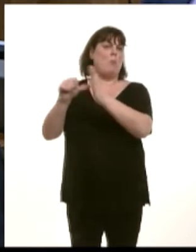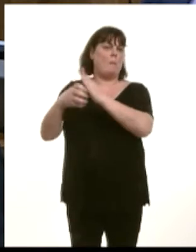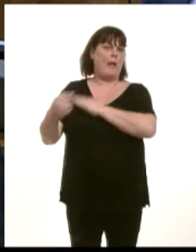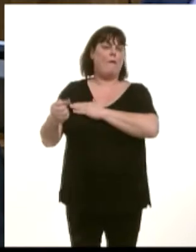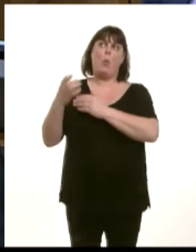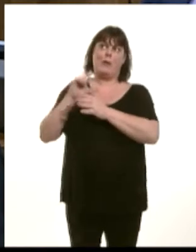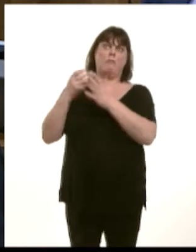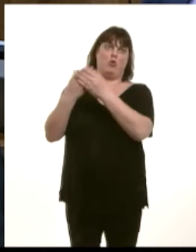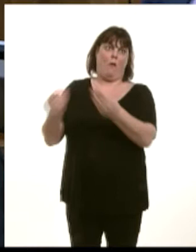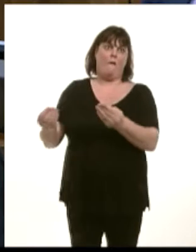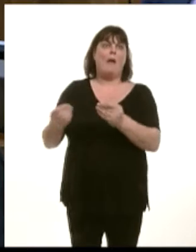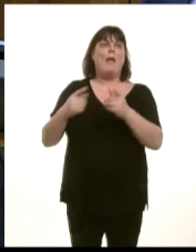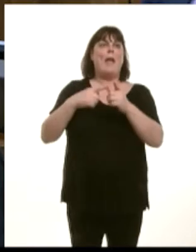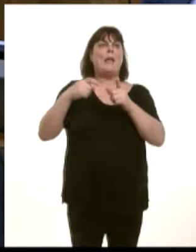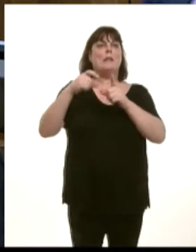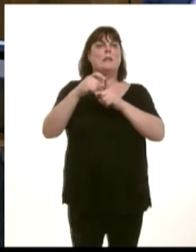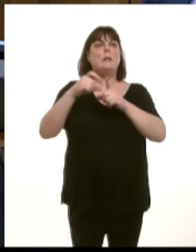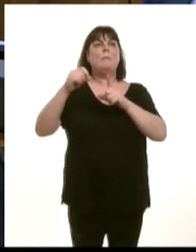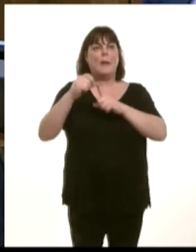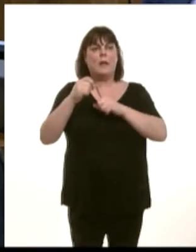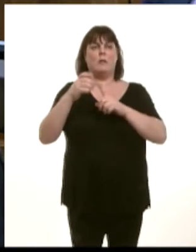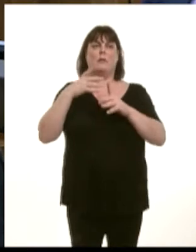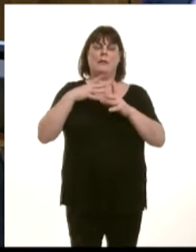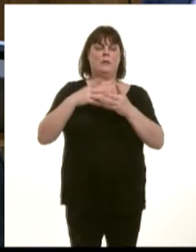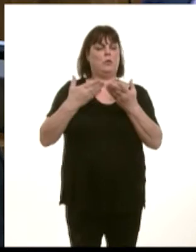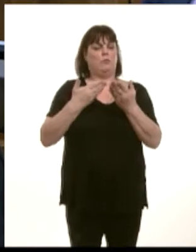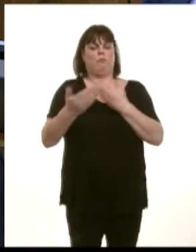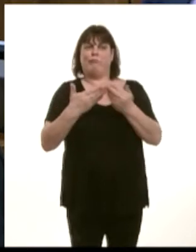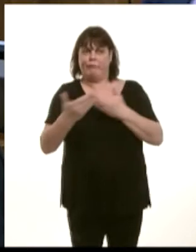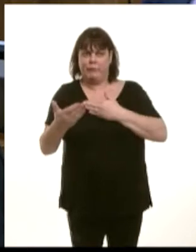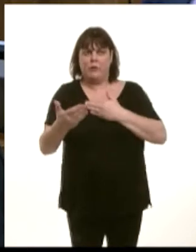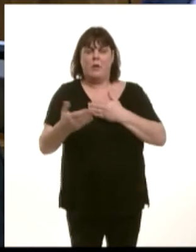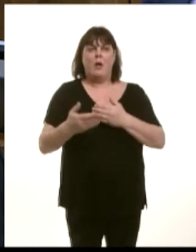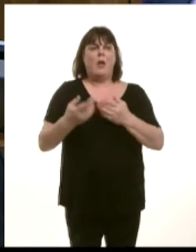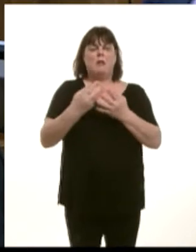Long-standing issues such as the devolution of energy consents, already mentioned, have to be agreed as well.